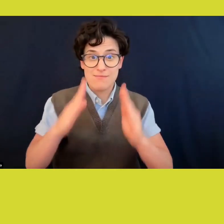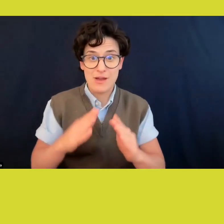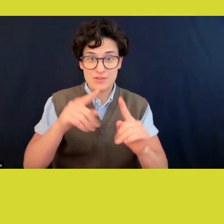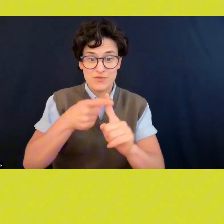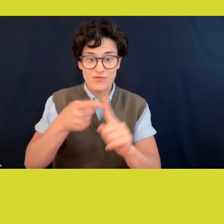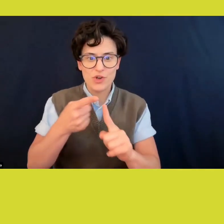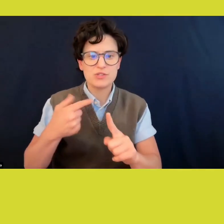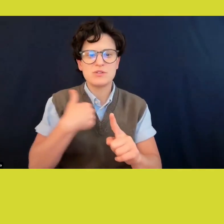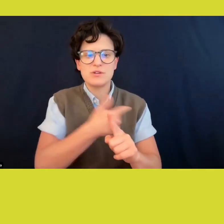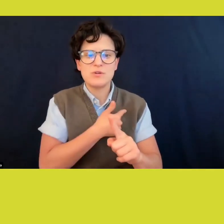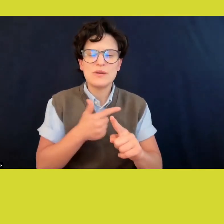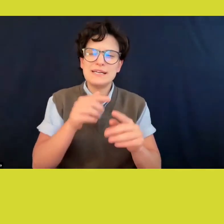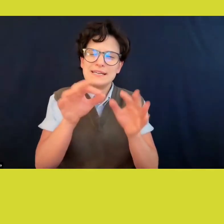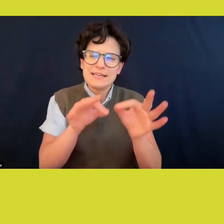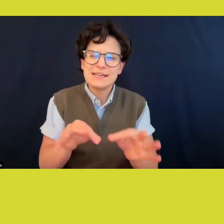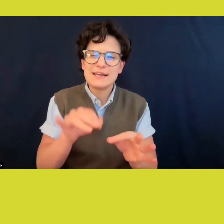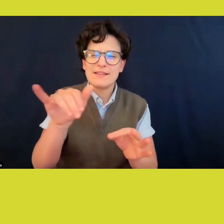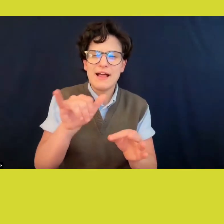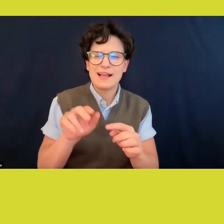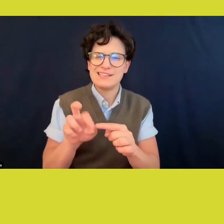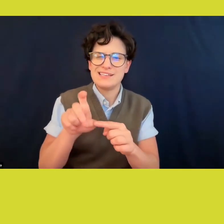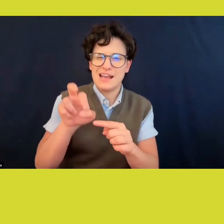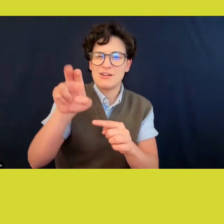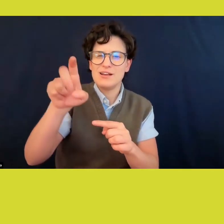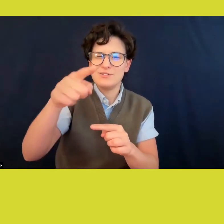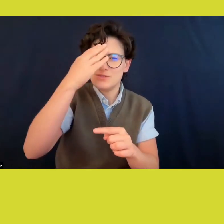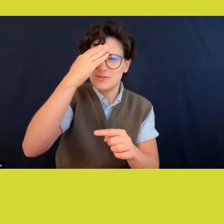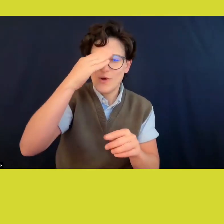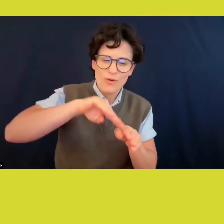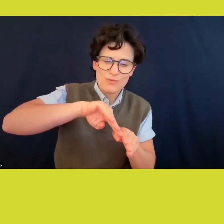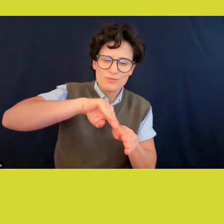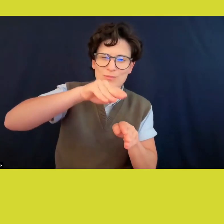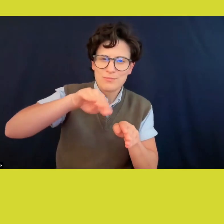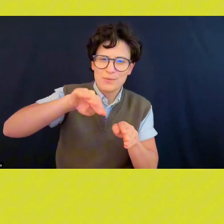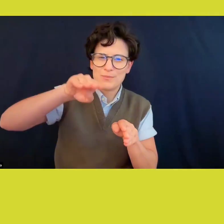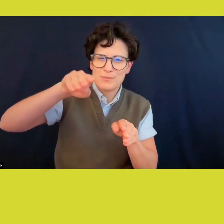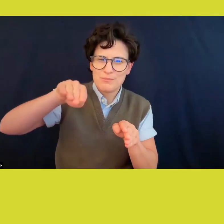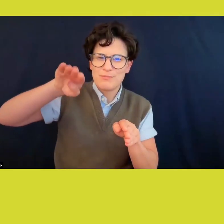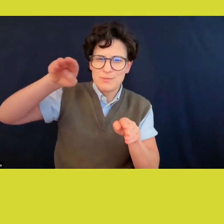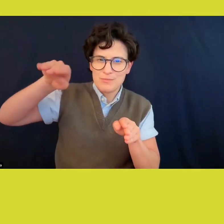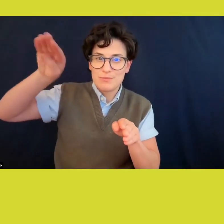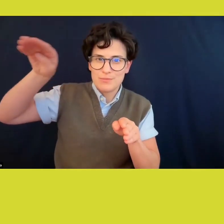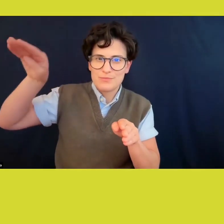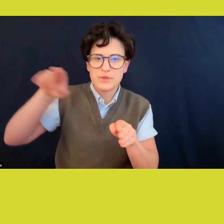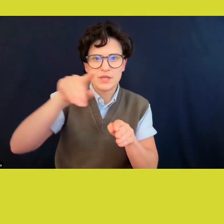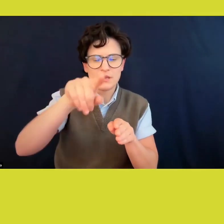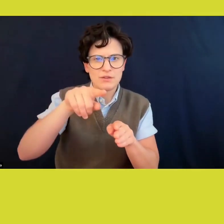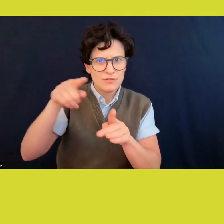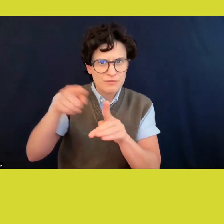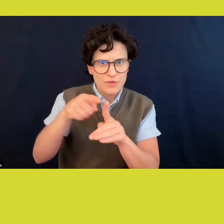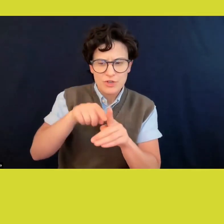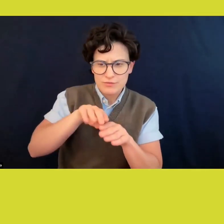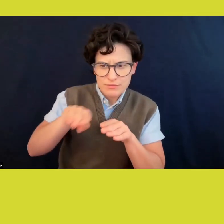based on the assumption that because people looked ill, looked symptomatic, or looked like they were using,